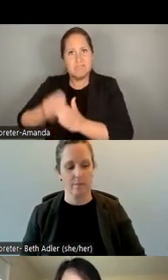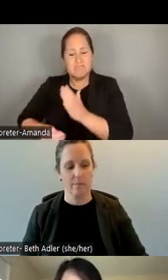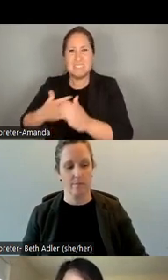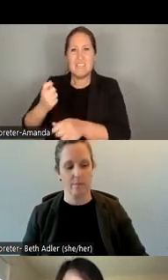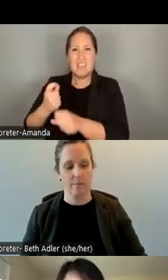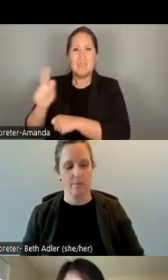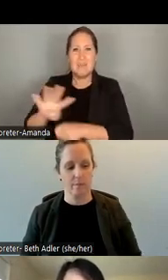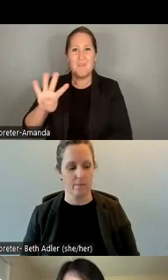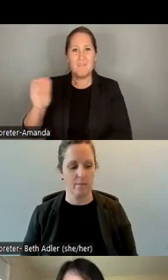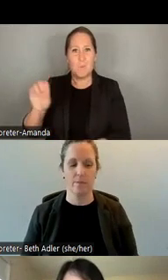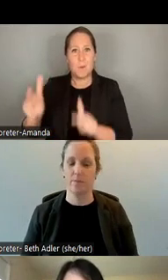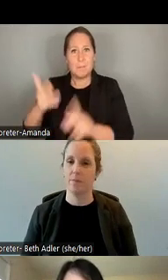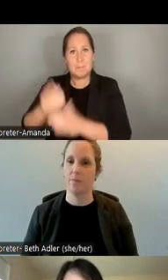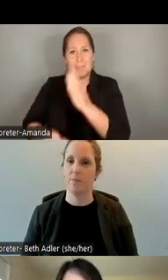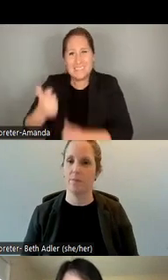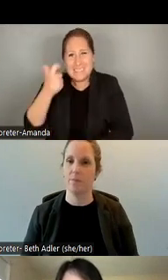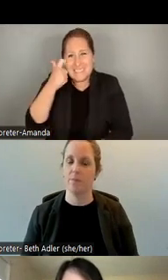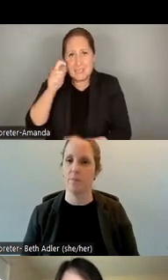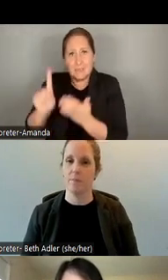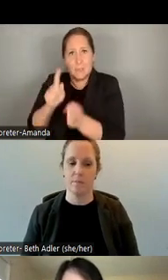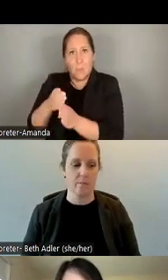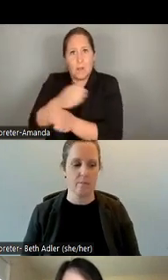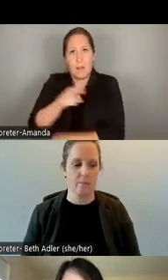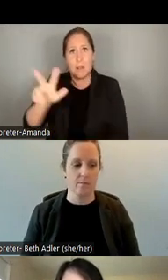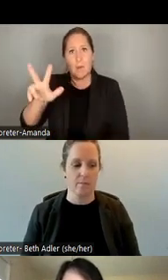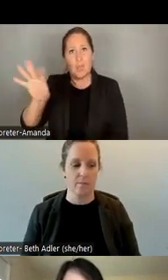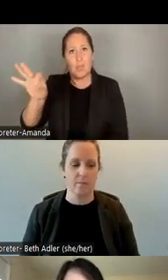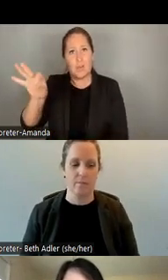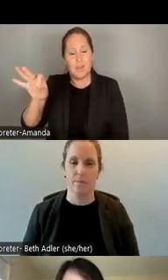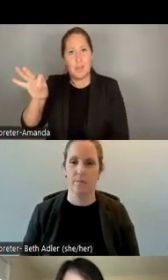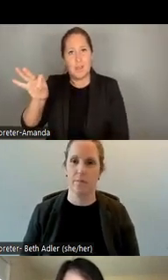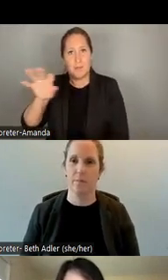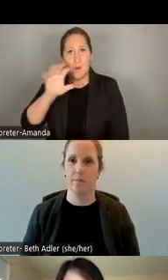presentation about a 39 year old patient that we just lost and you know just for comparison